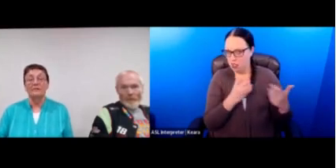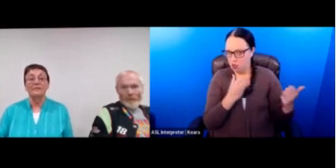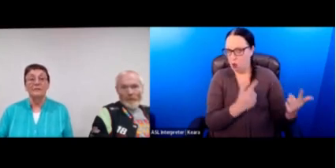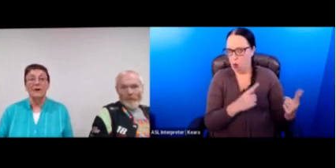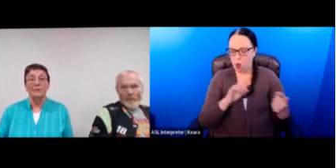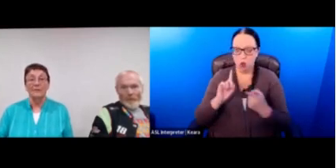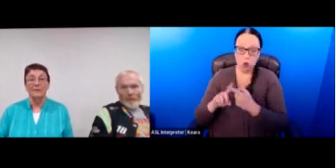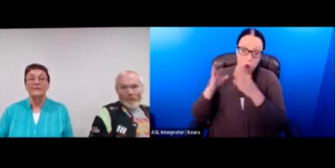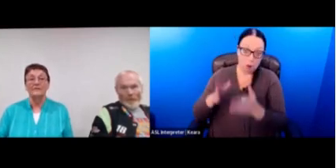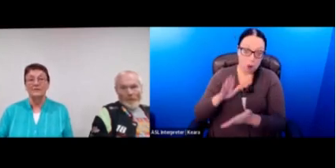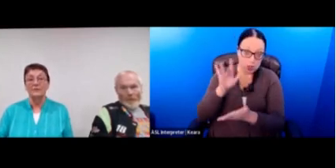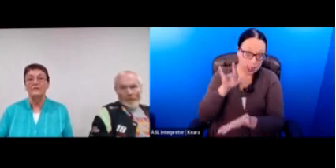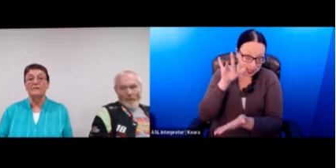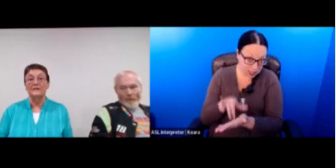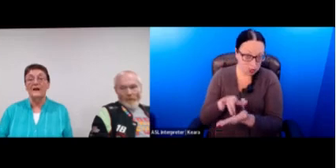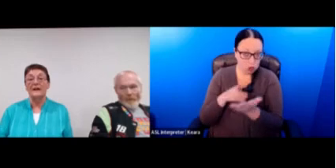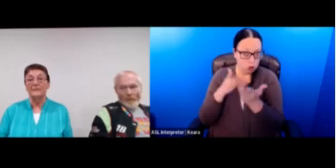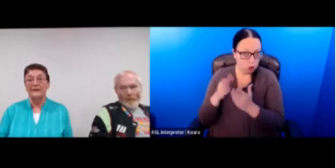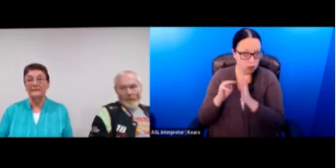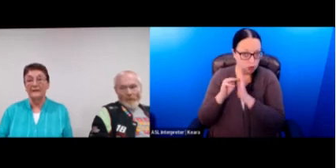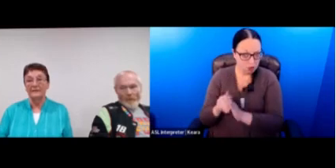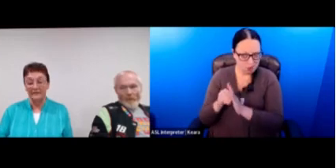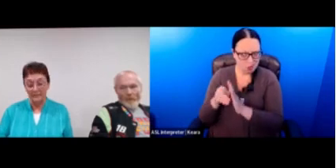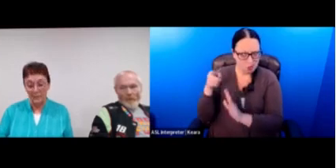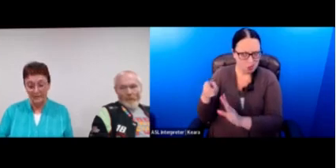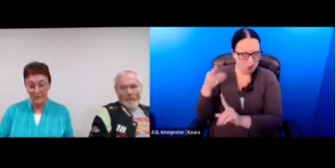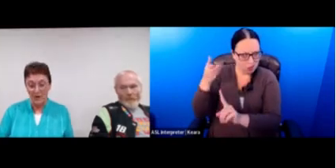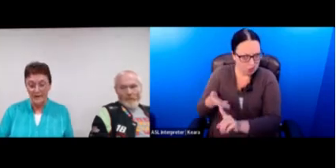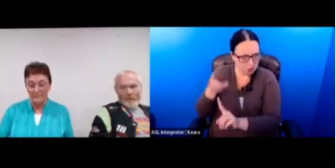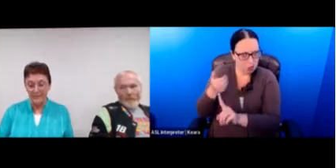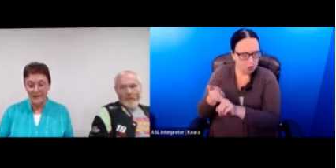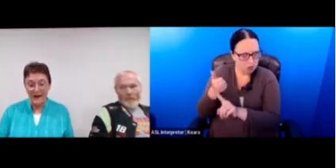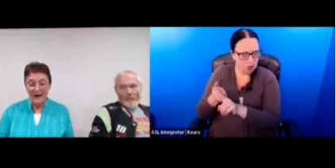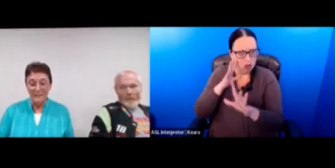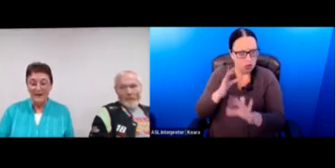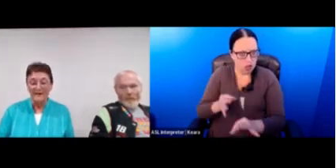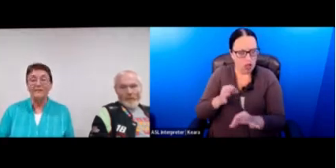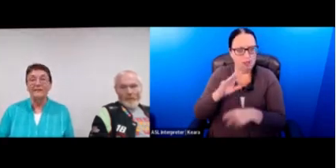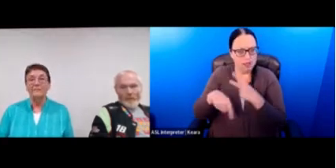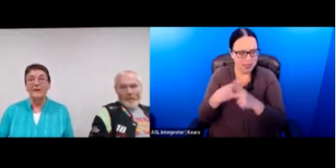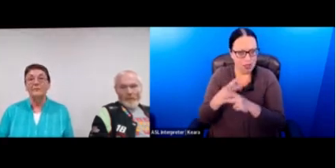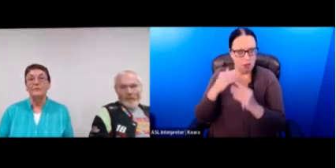service model where the person chooses the type and level of support they want. Our agency had been through a